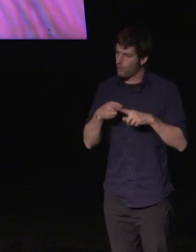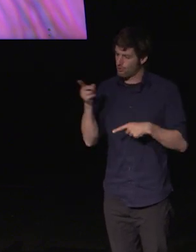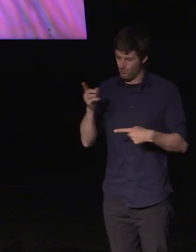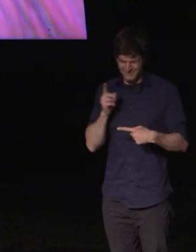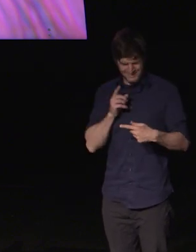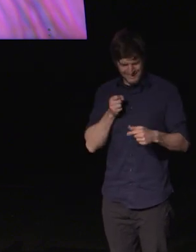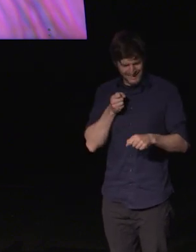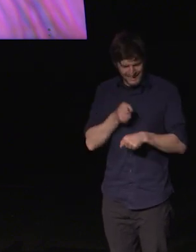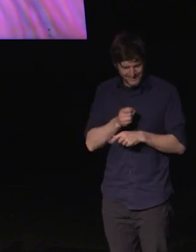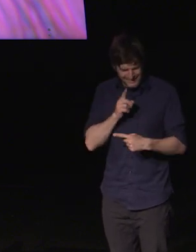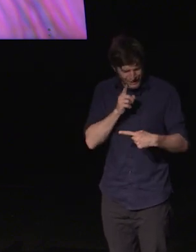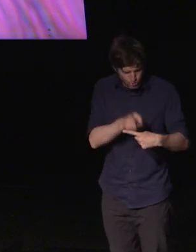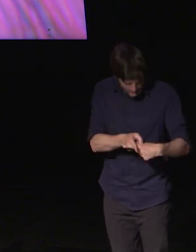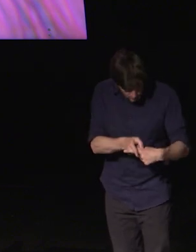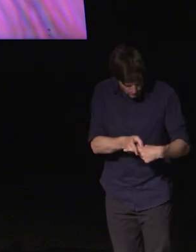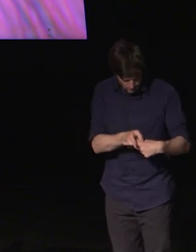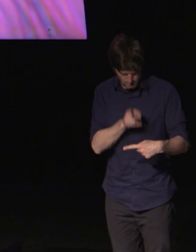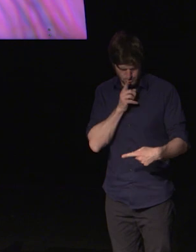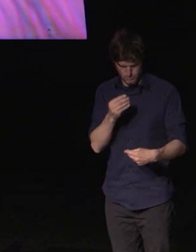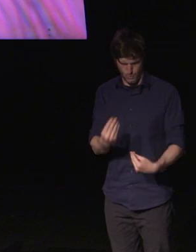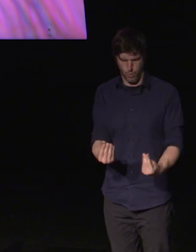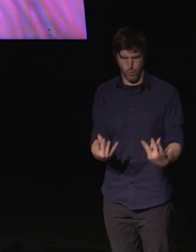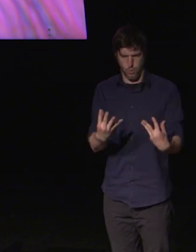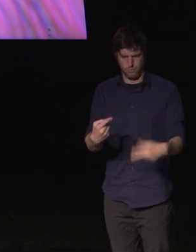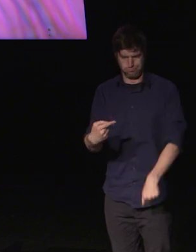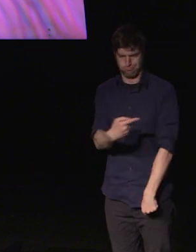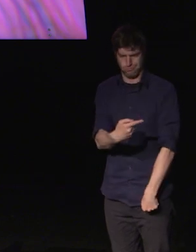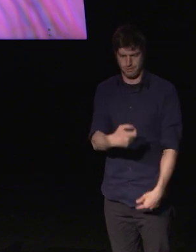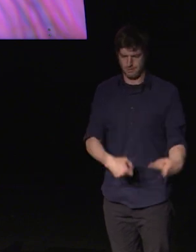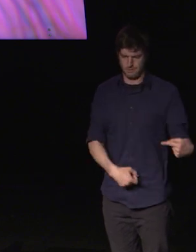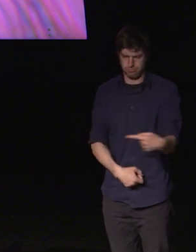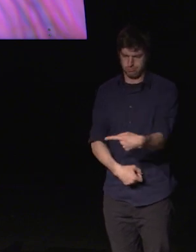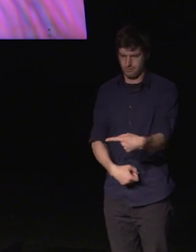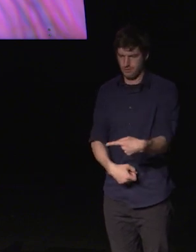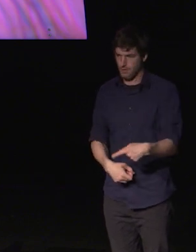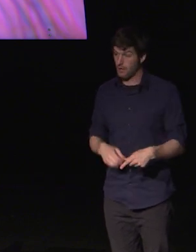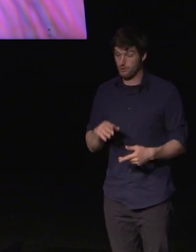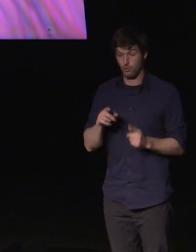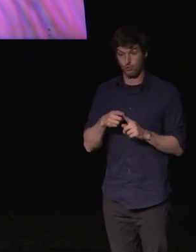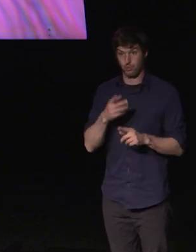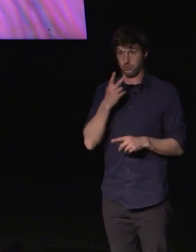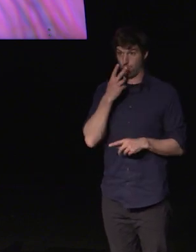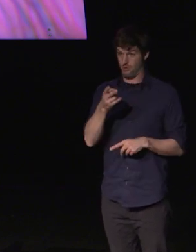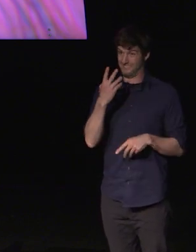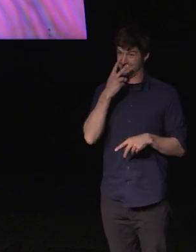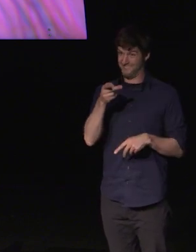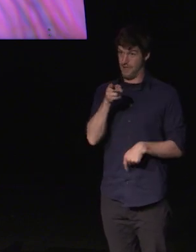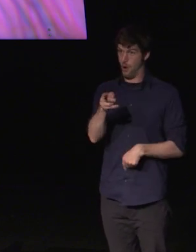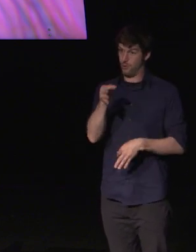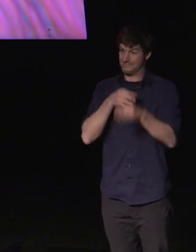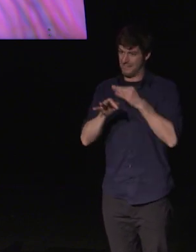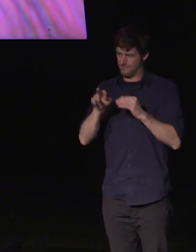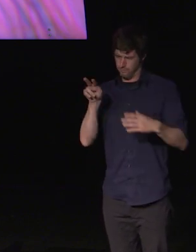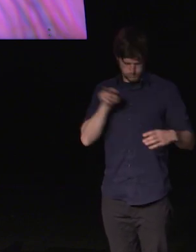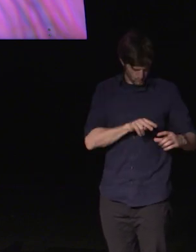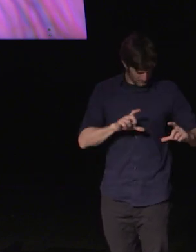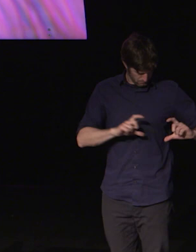right in front of where you're driving, instead of trying to look at this tiny minimap while you're mowing over pedestrians and getting your wanted level up.